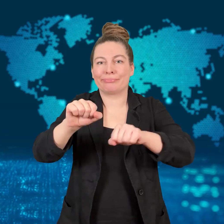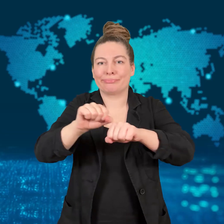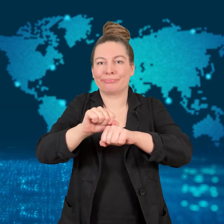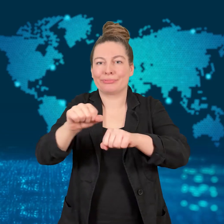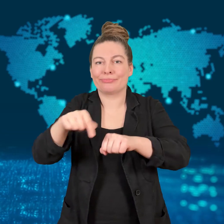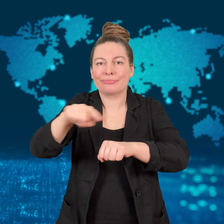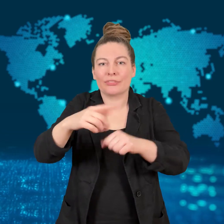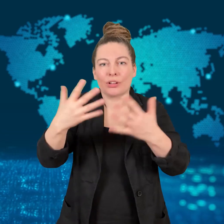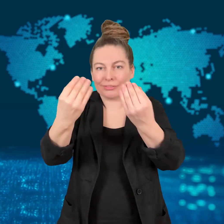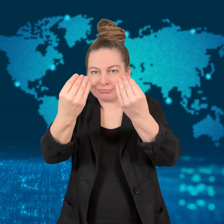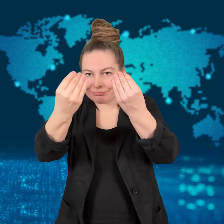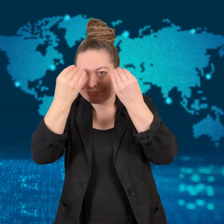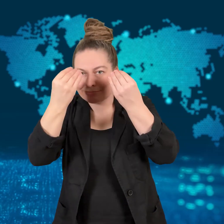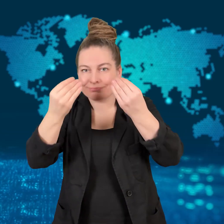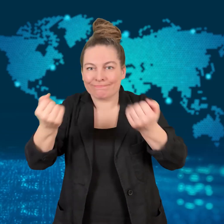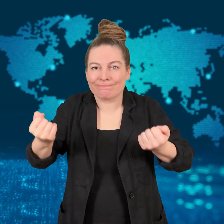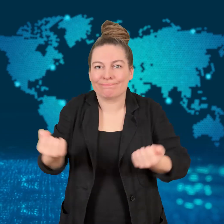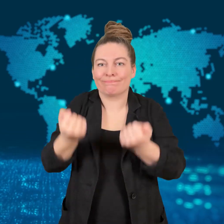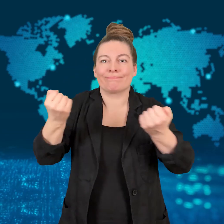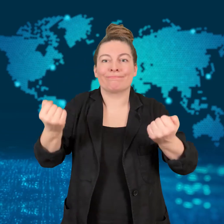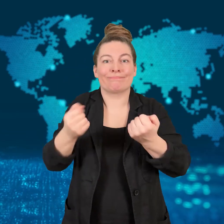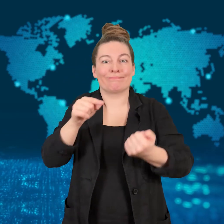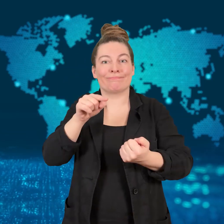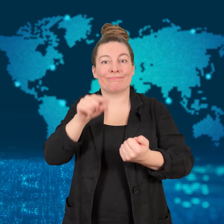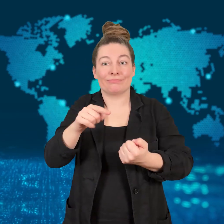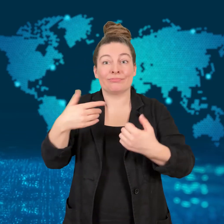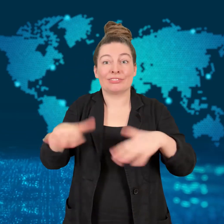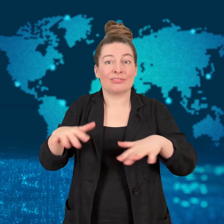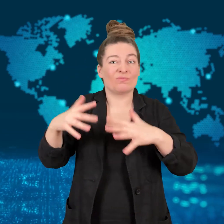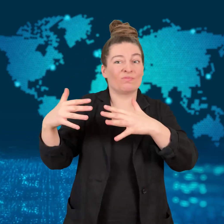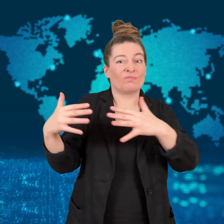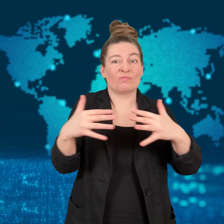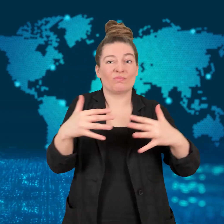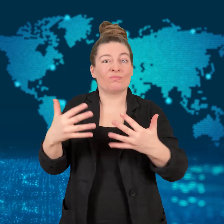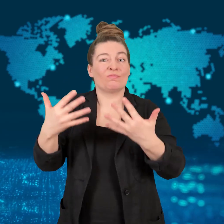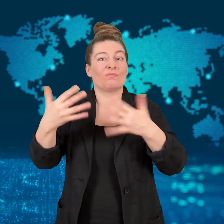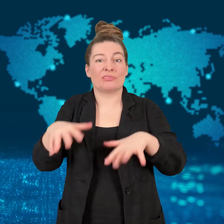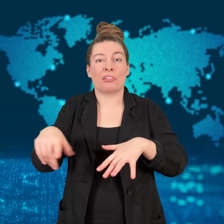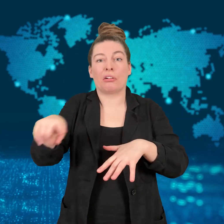After the war, they were left buried.